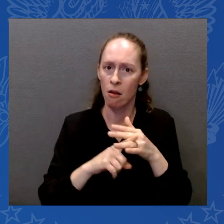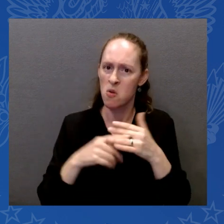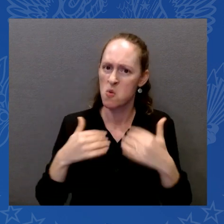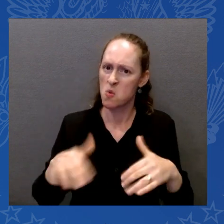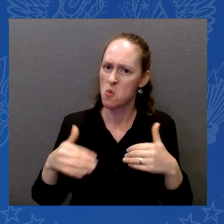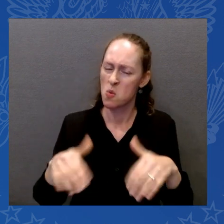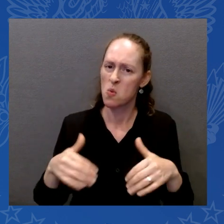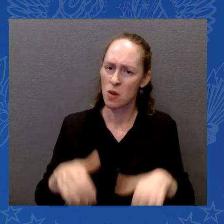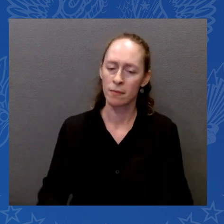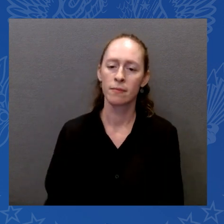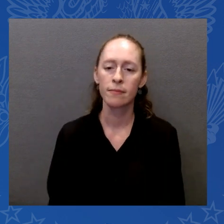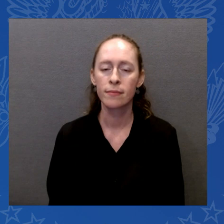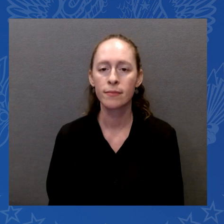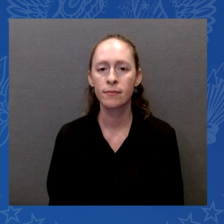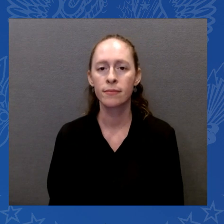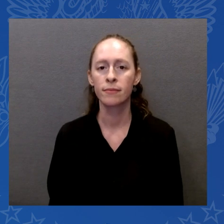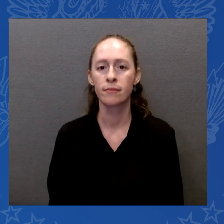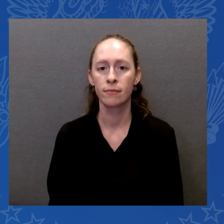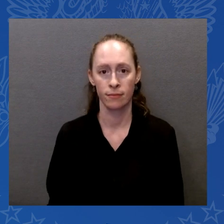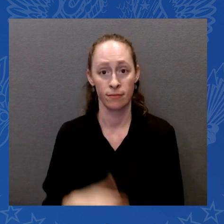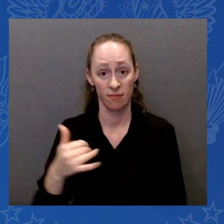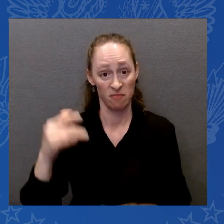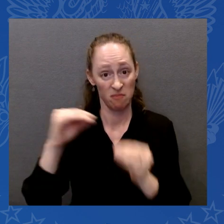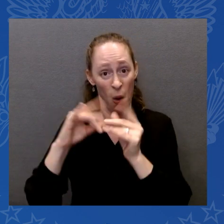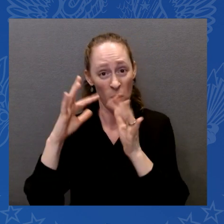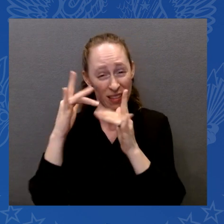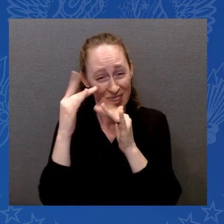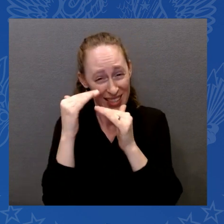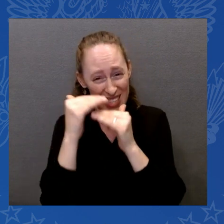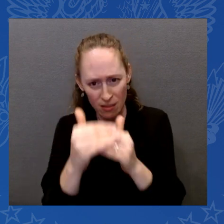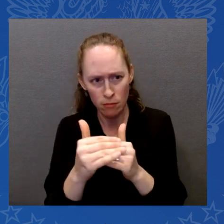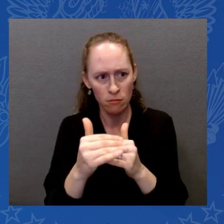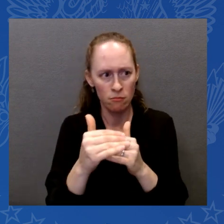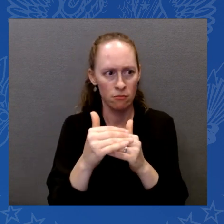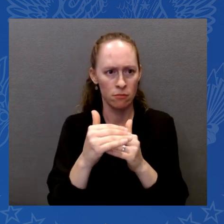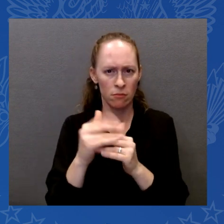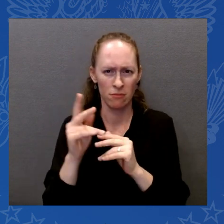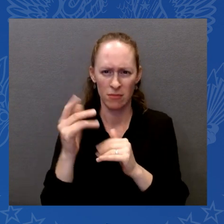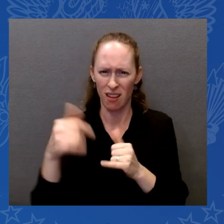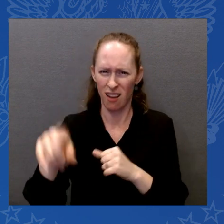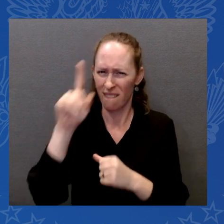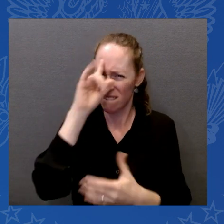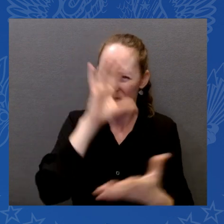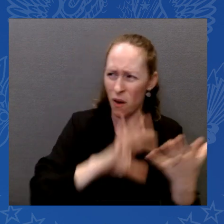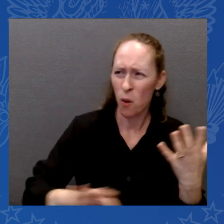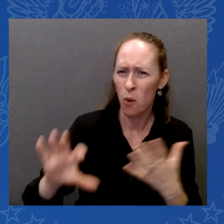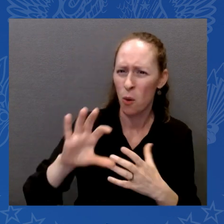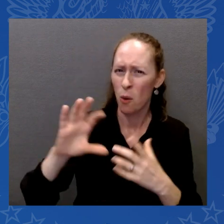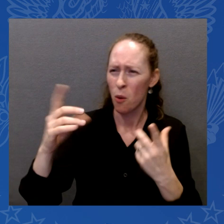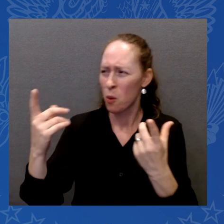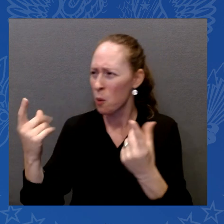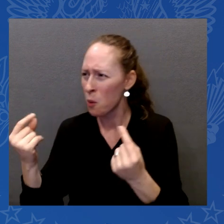creates chaos at health care institutions and providers are worried. We're worried about being held criminally responsible